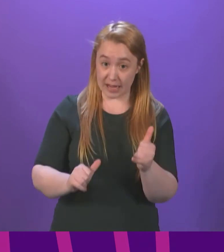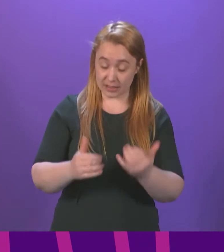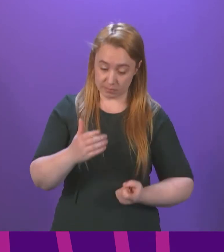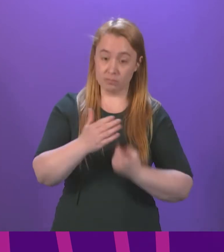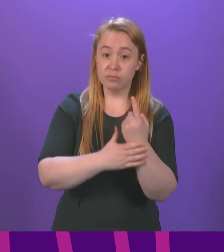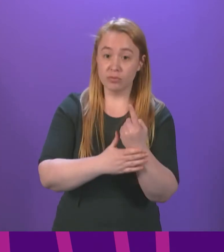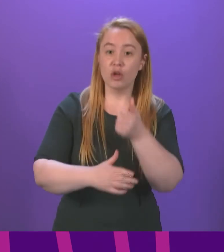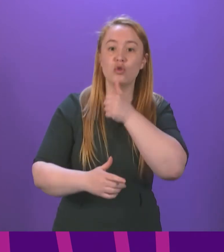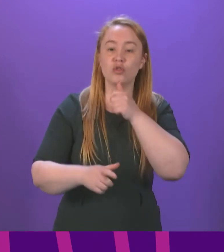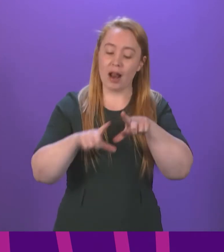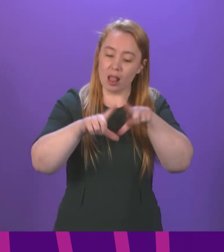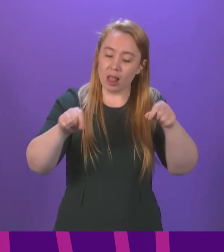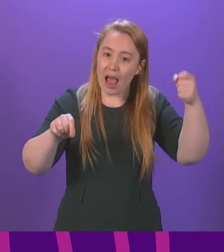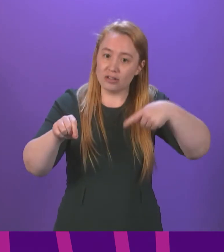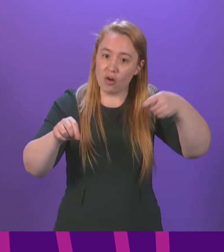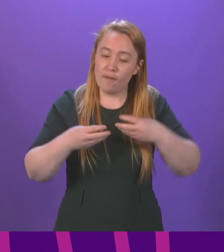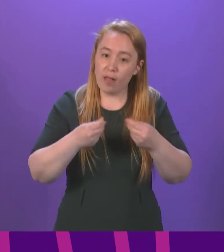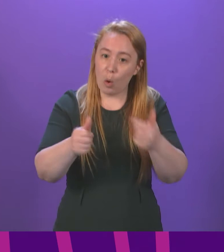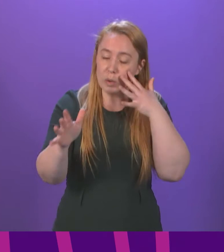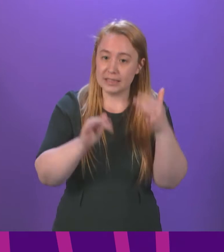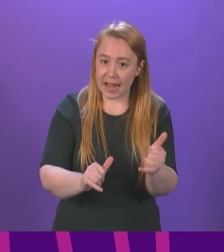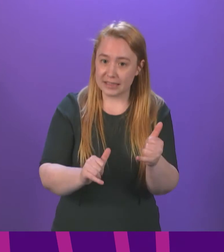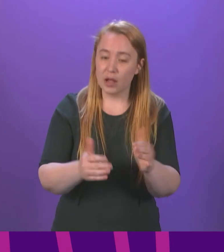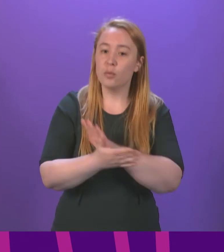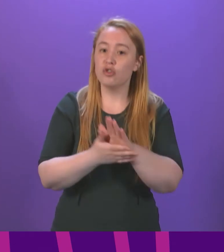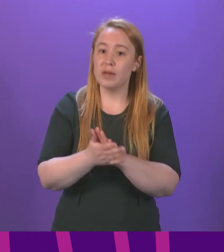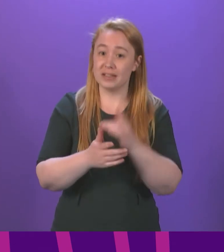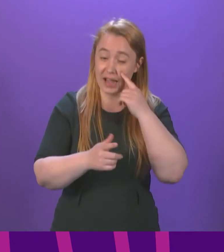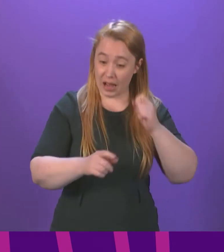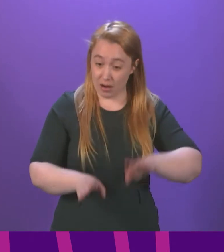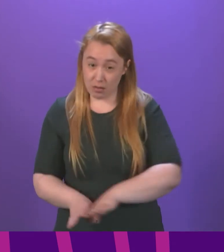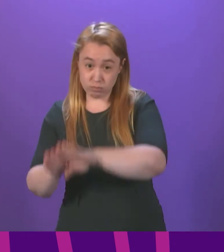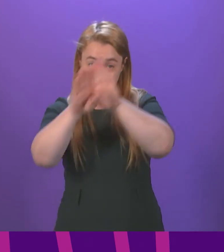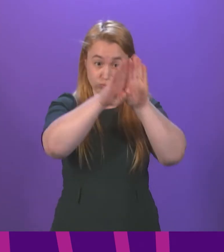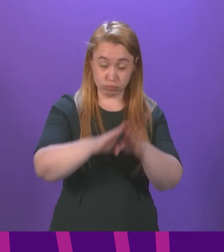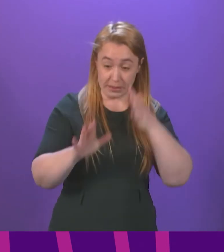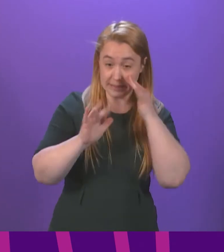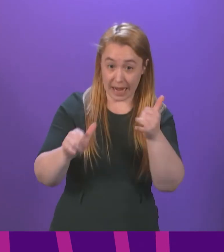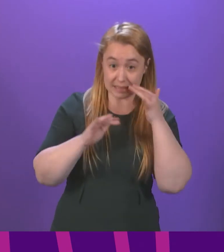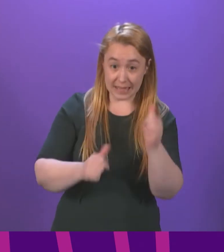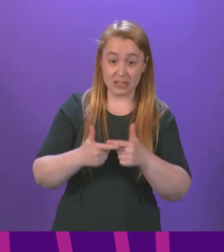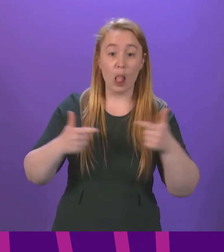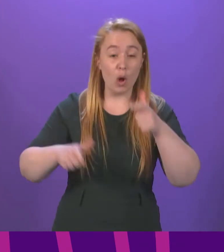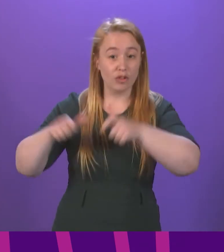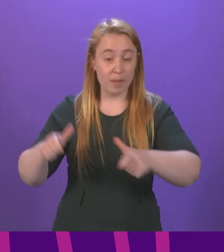result lateral flow tests, which has allowed us to significantly expand the coverage of people with and without symptoms.